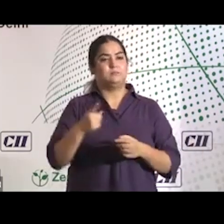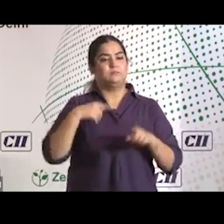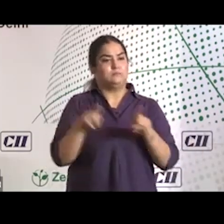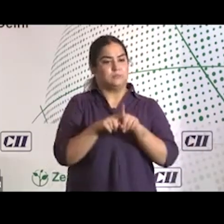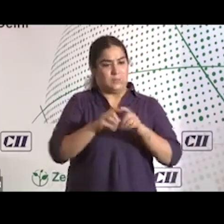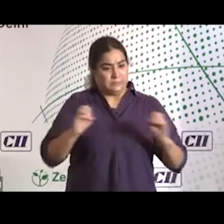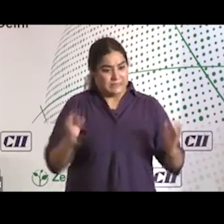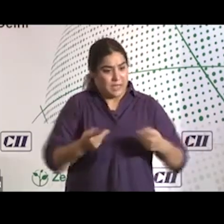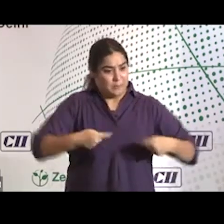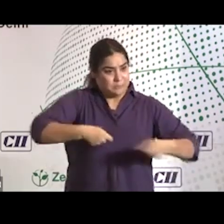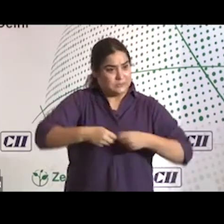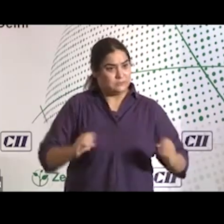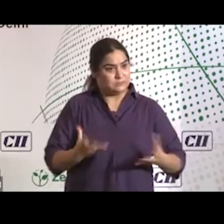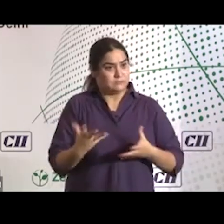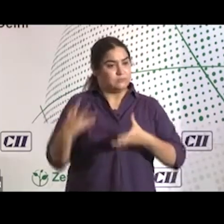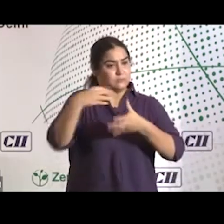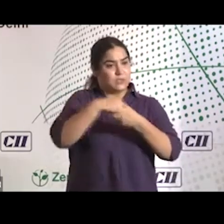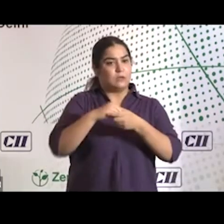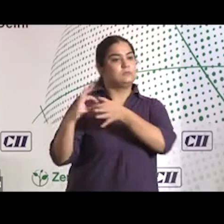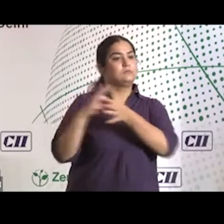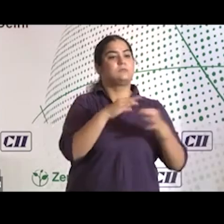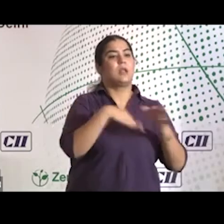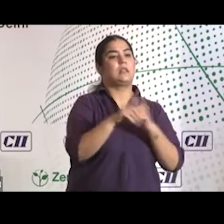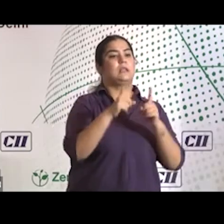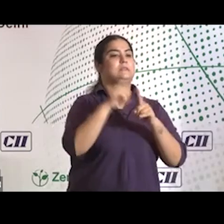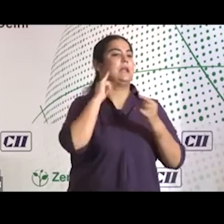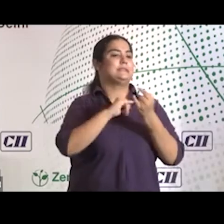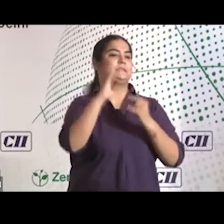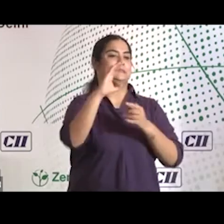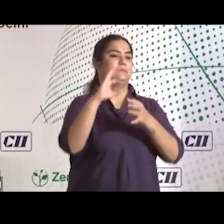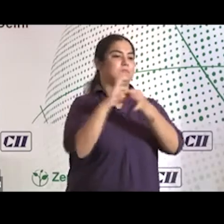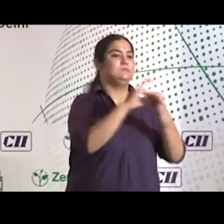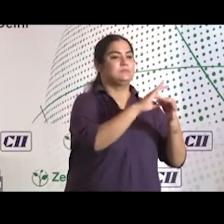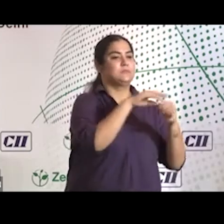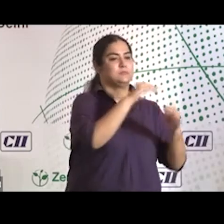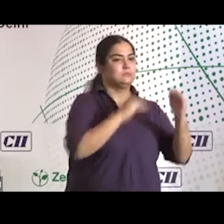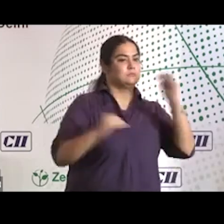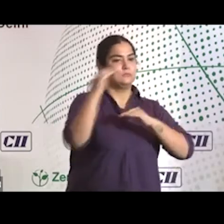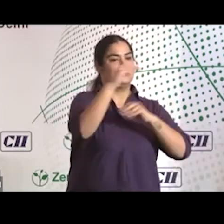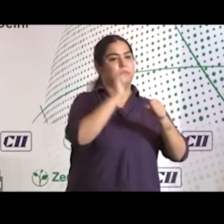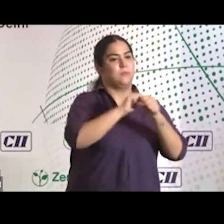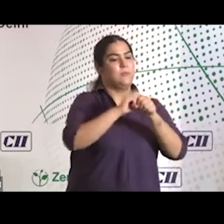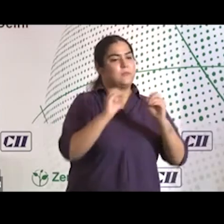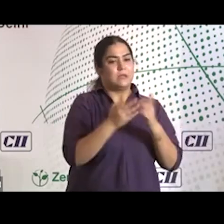from desc to the next level, and picking those startups